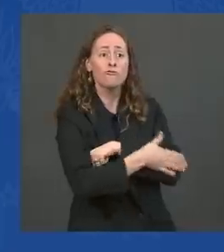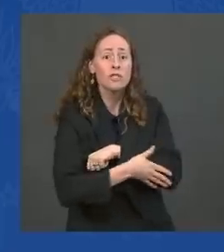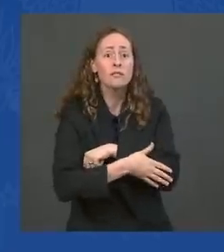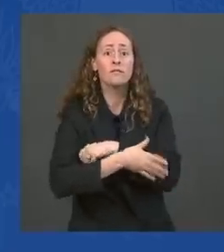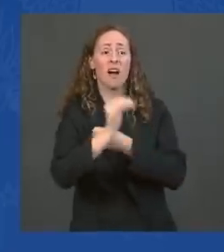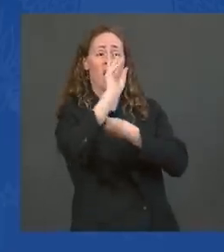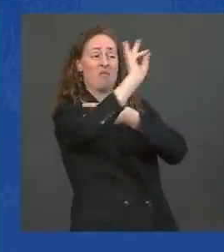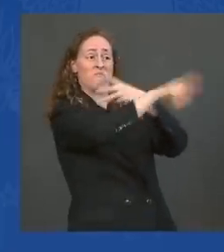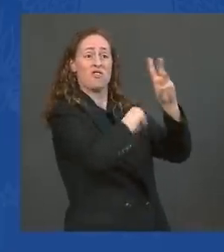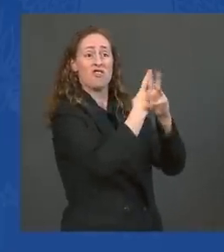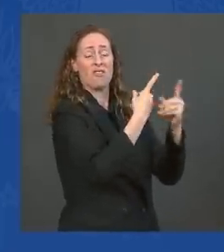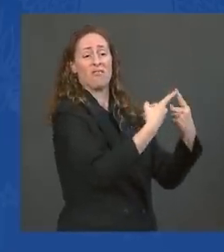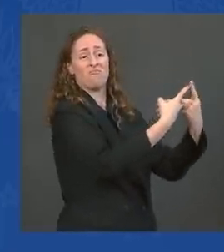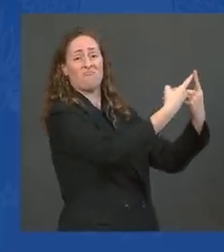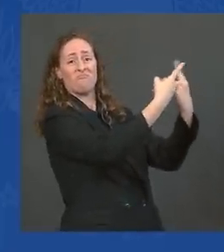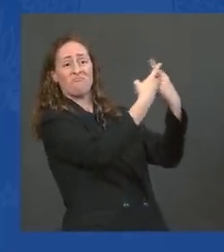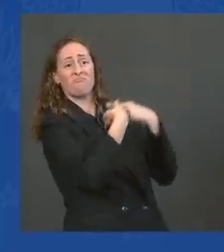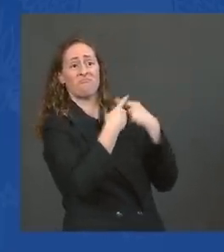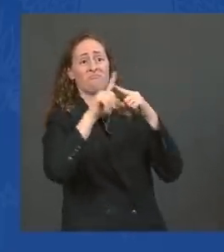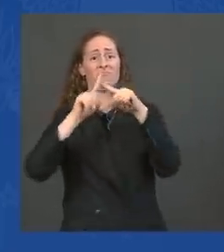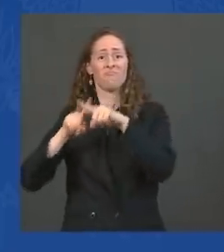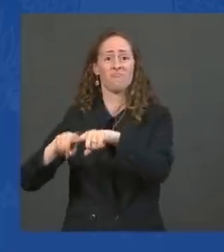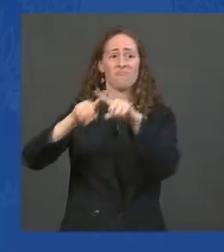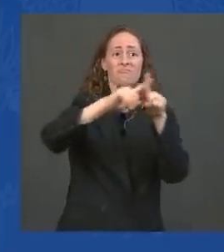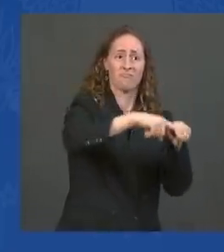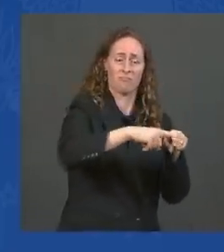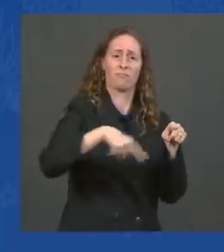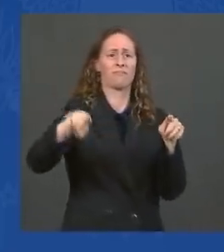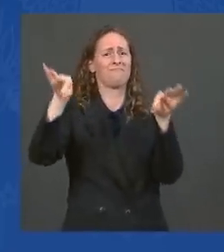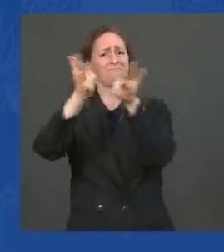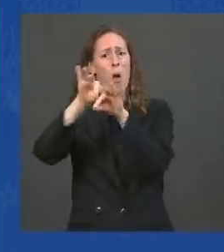Indo-Pacific enduring and flourishing in the decades ahead -- ahead.